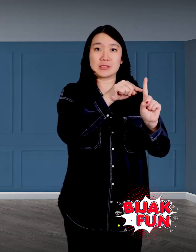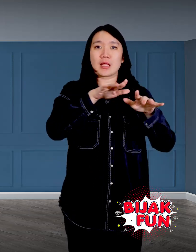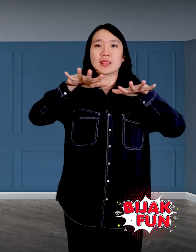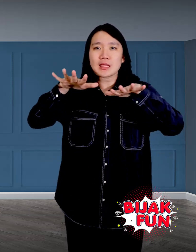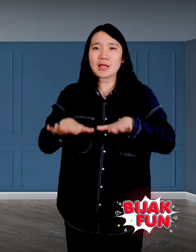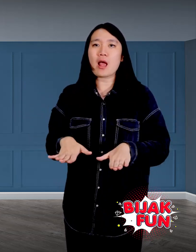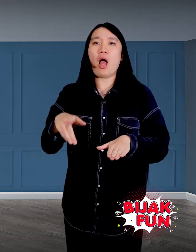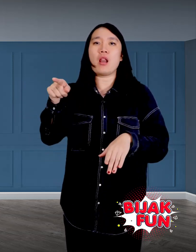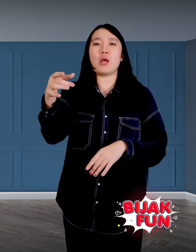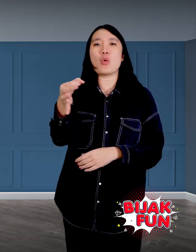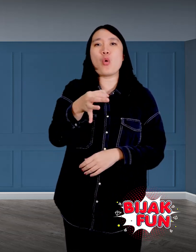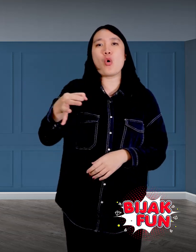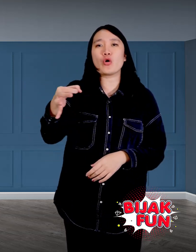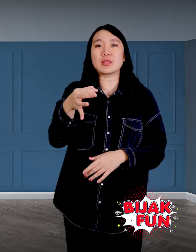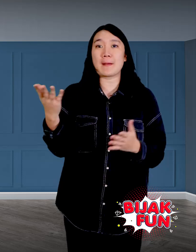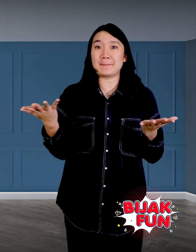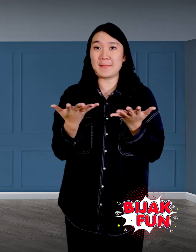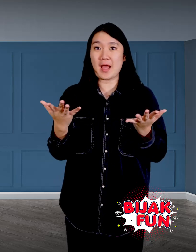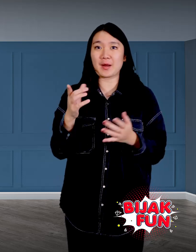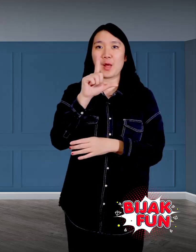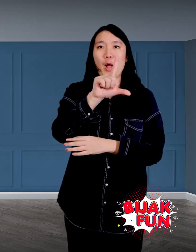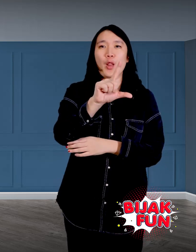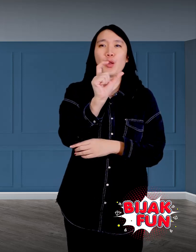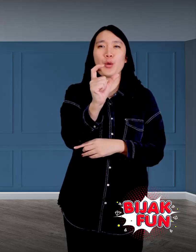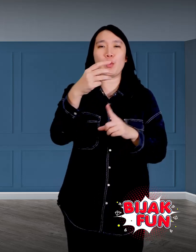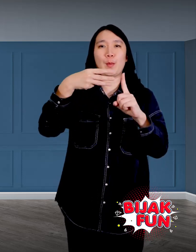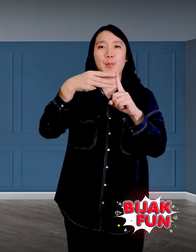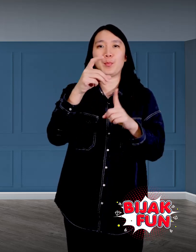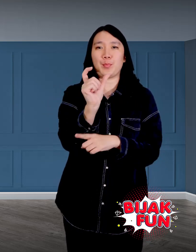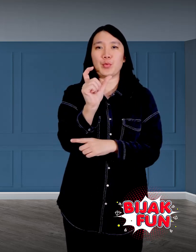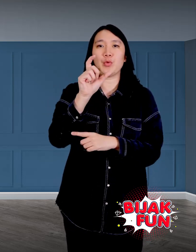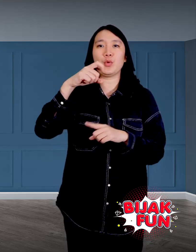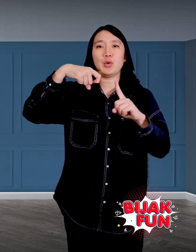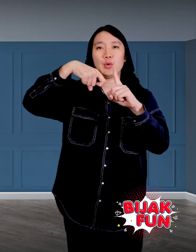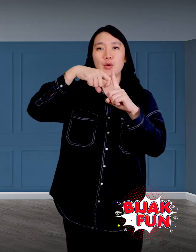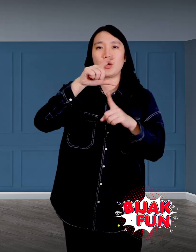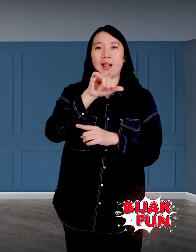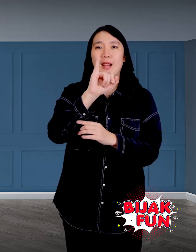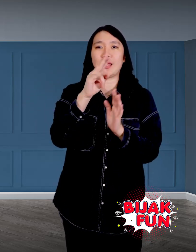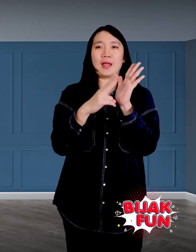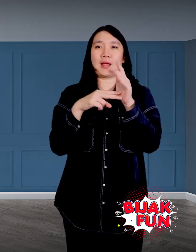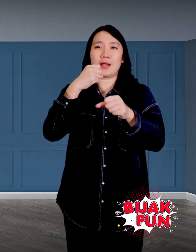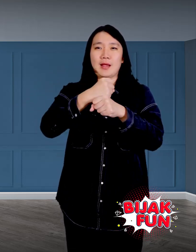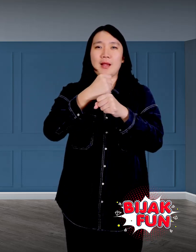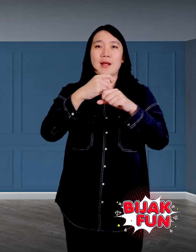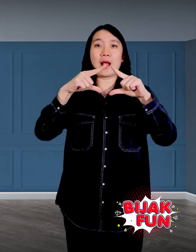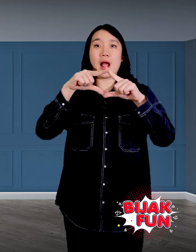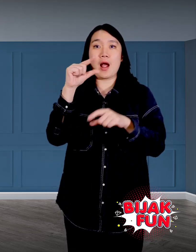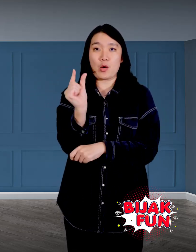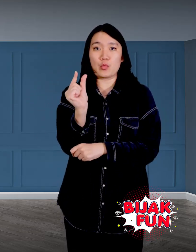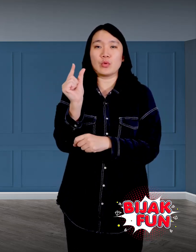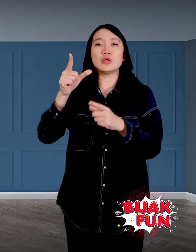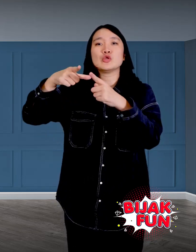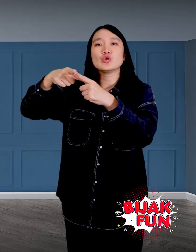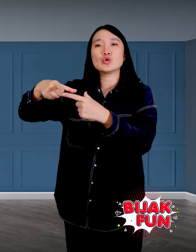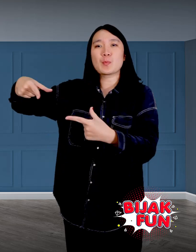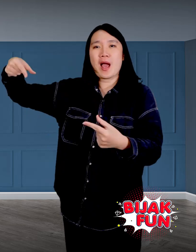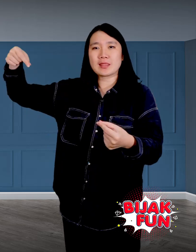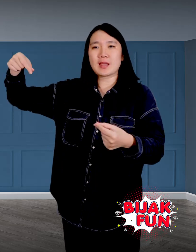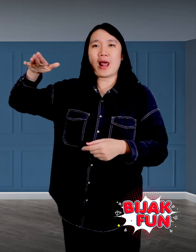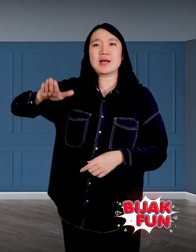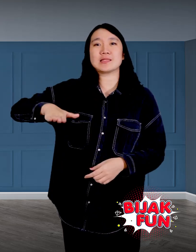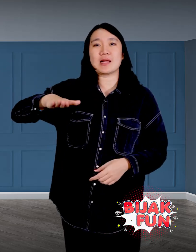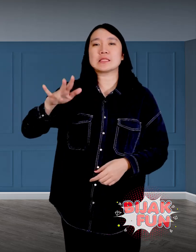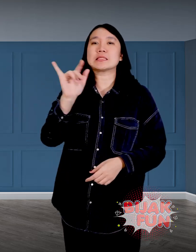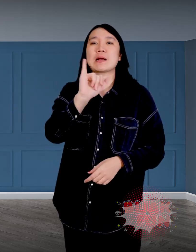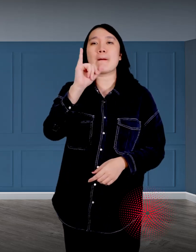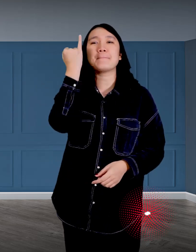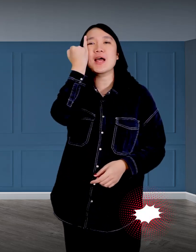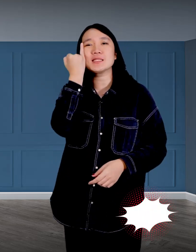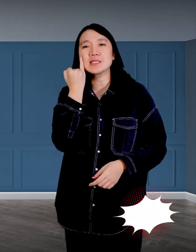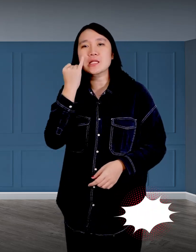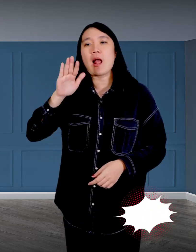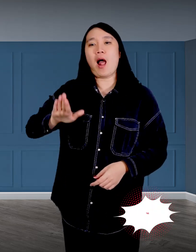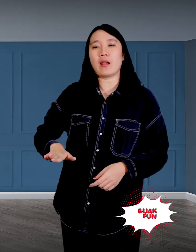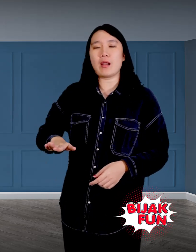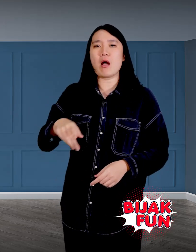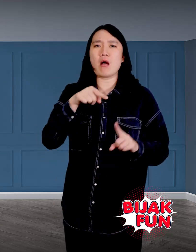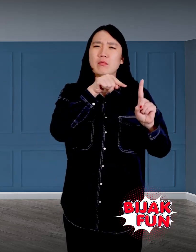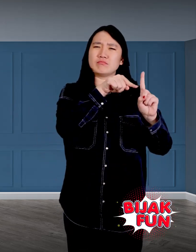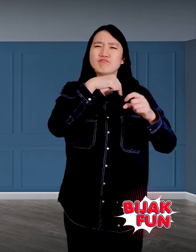He lives in the city of Lubuklinggau, South Sumatra with wife and children